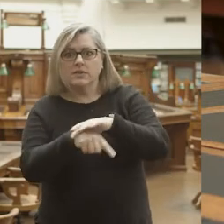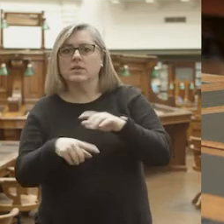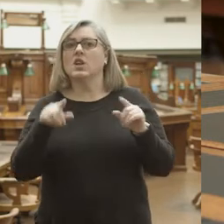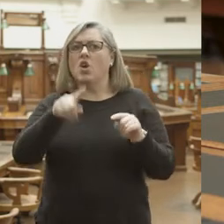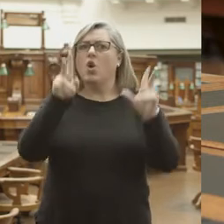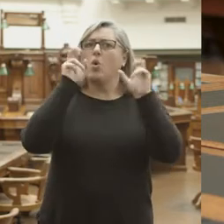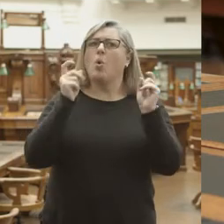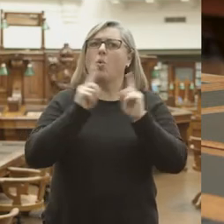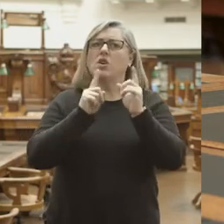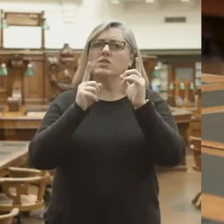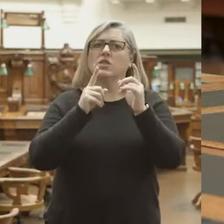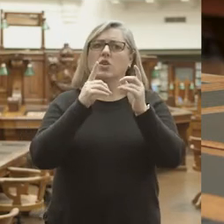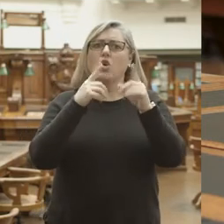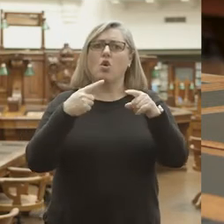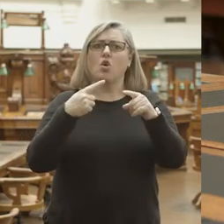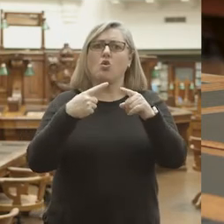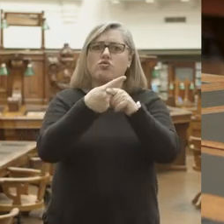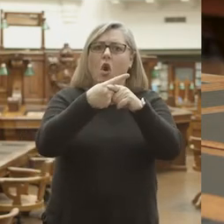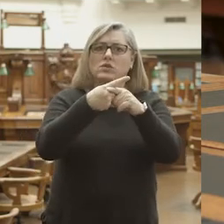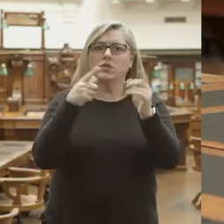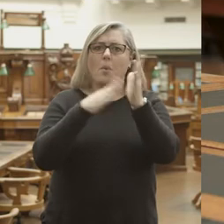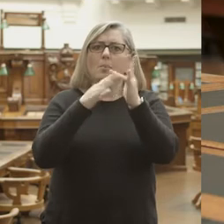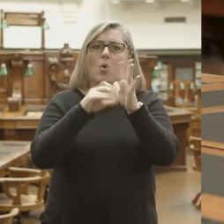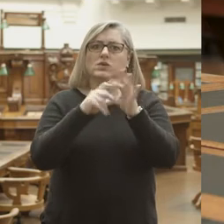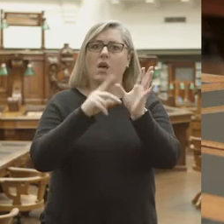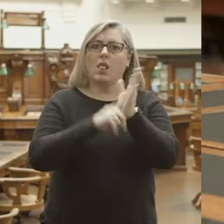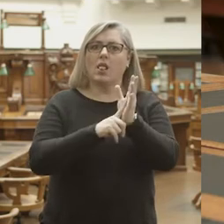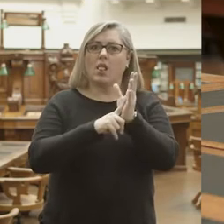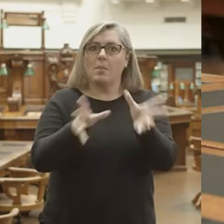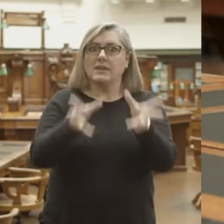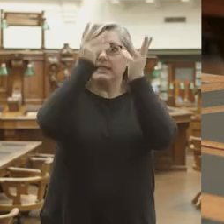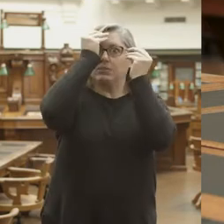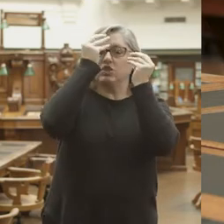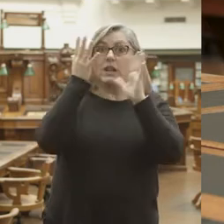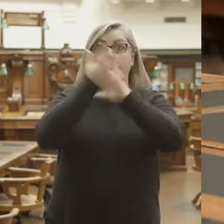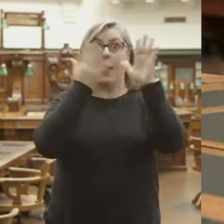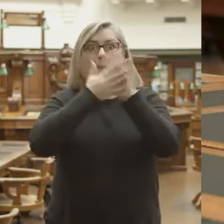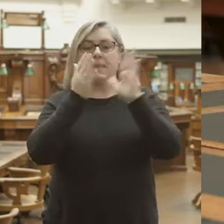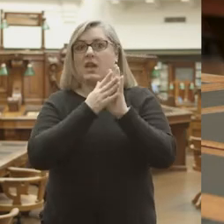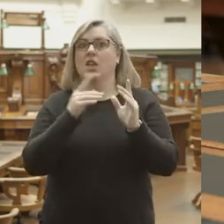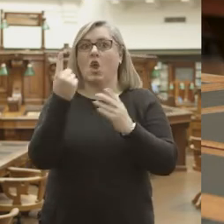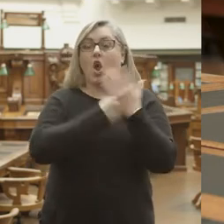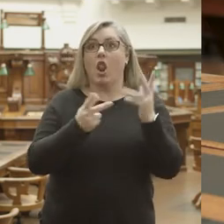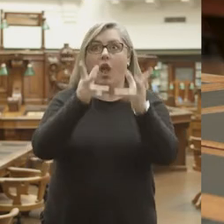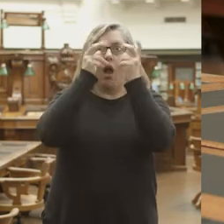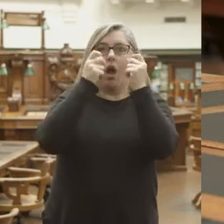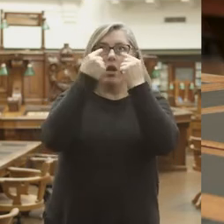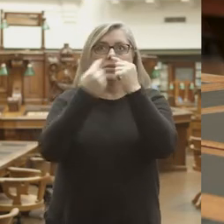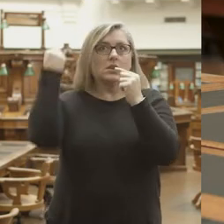perception', that is when rather than just having our senses speaking directly to our brains it's our